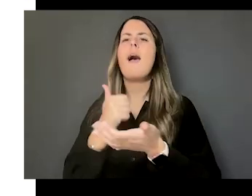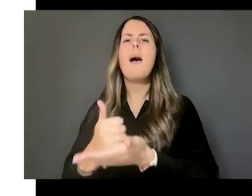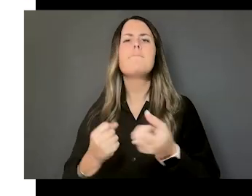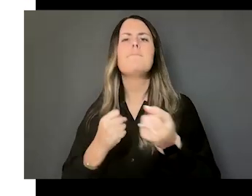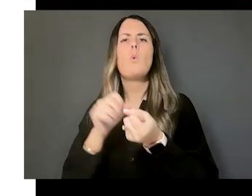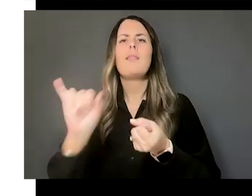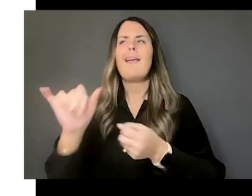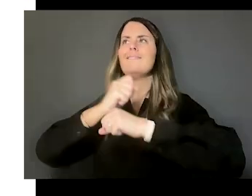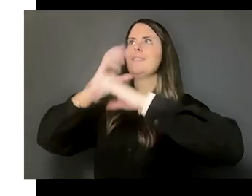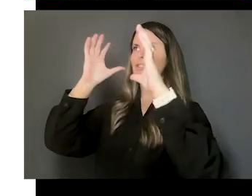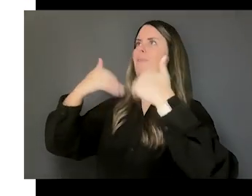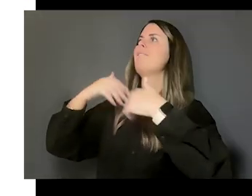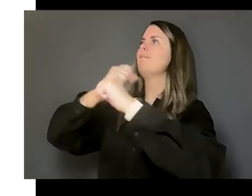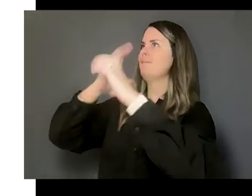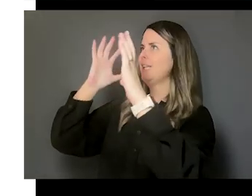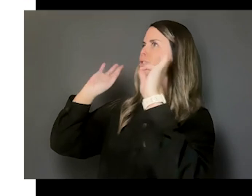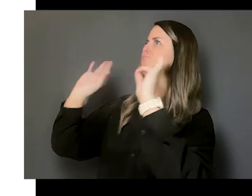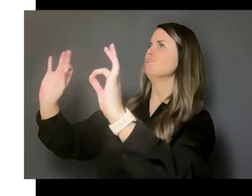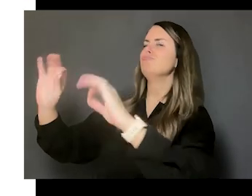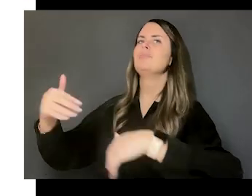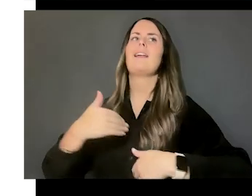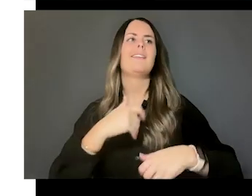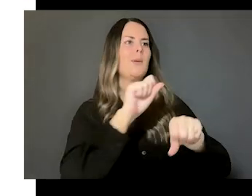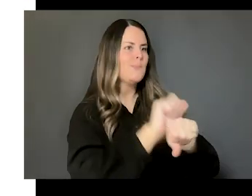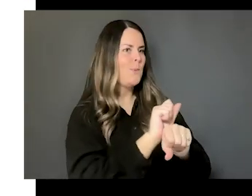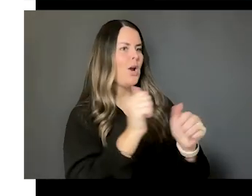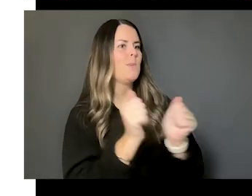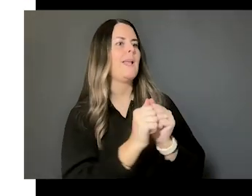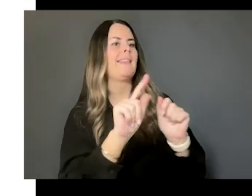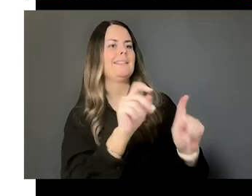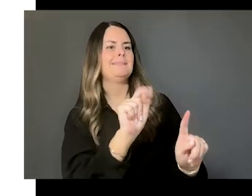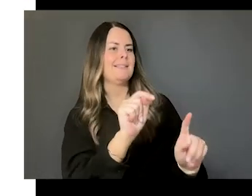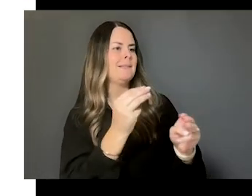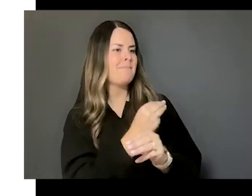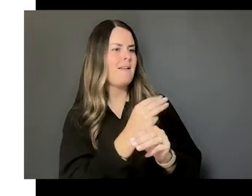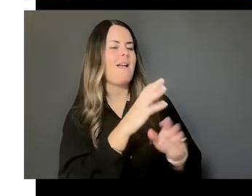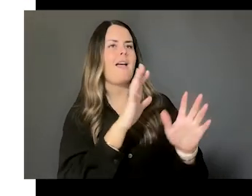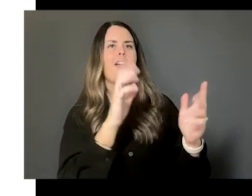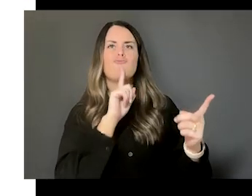So we had our vision. We had this work with with Peg Smith and really getting kids engaged with conversation